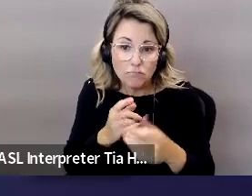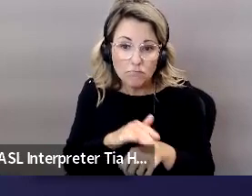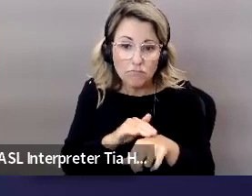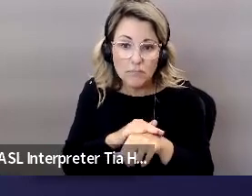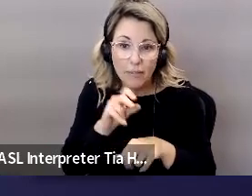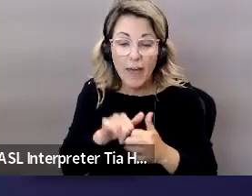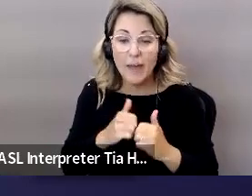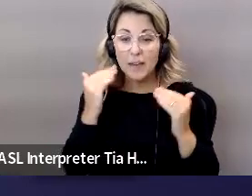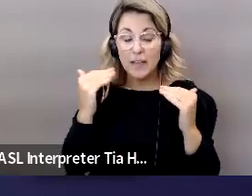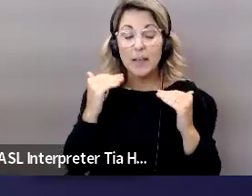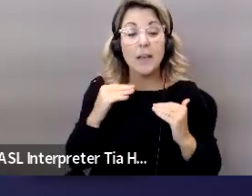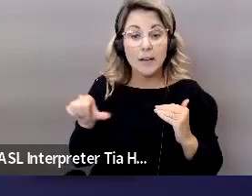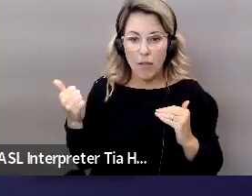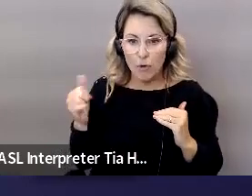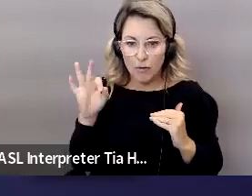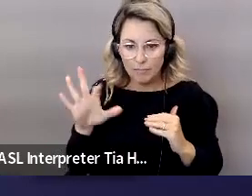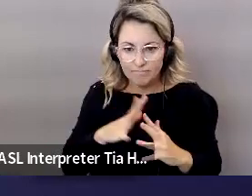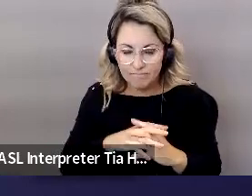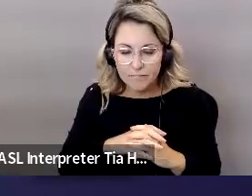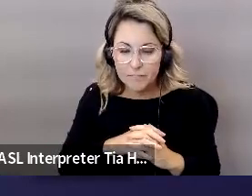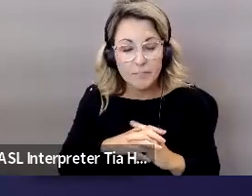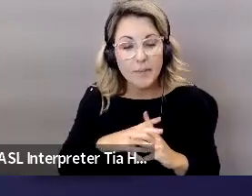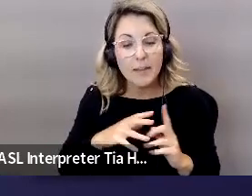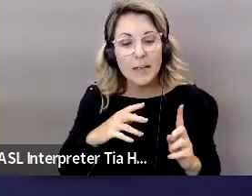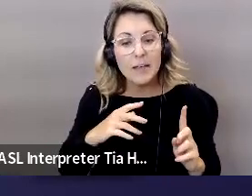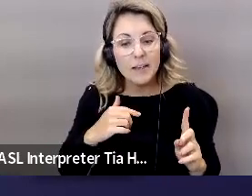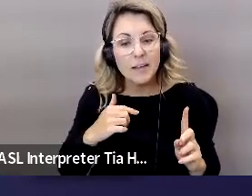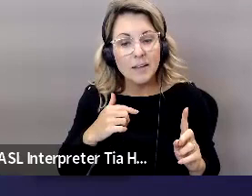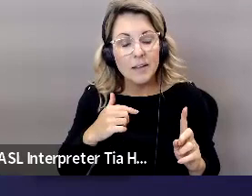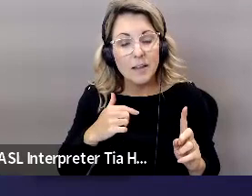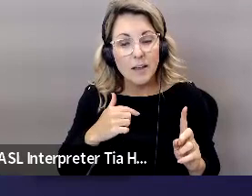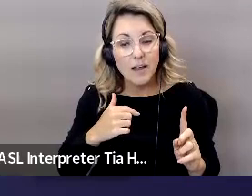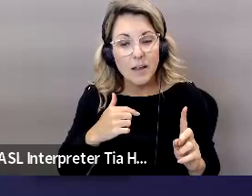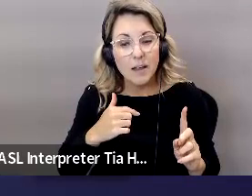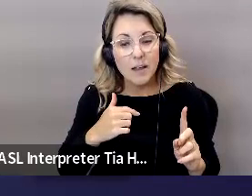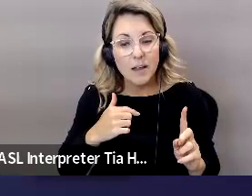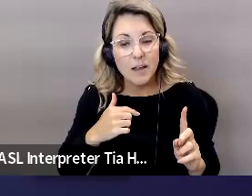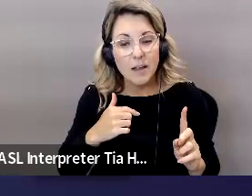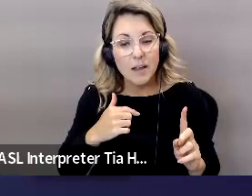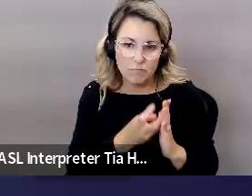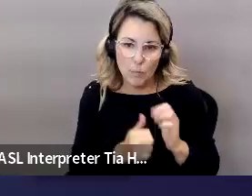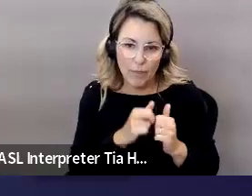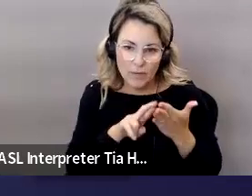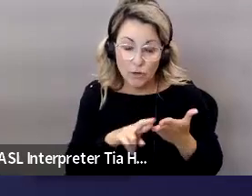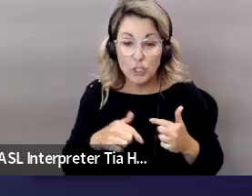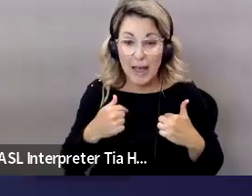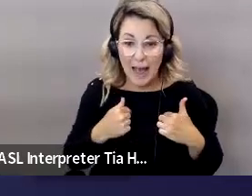especially in an area that I really invested in for research, is I'll keep all my prior literature